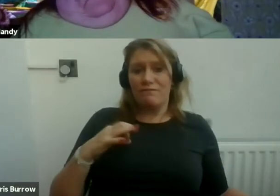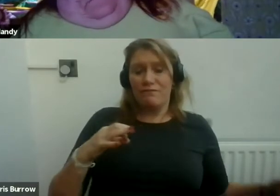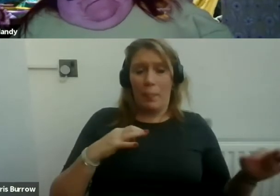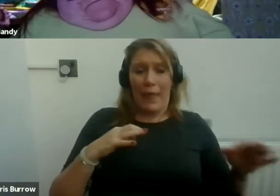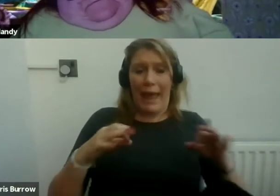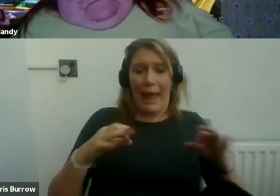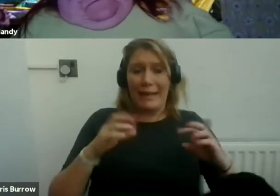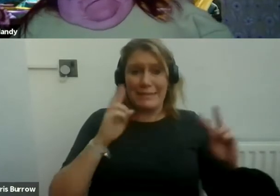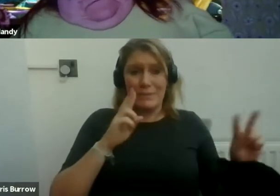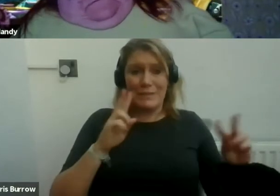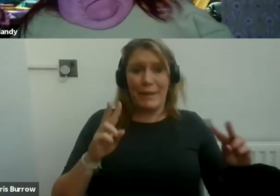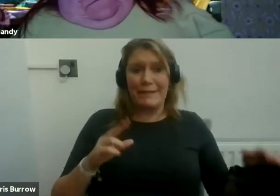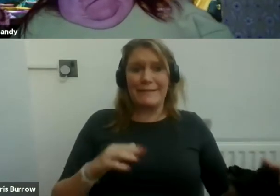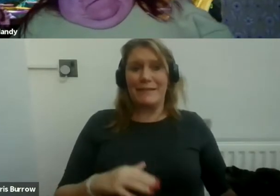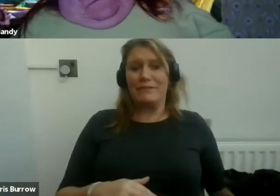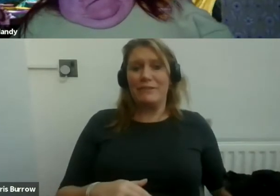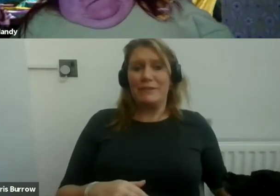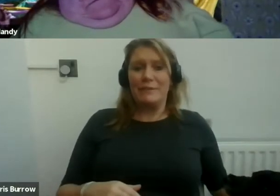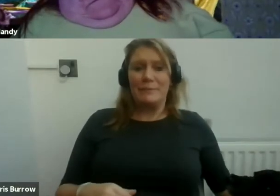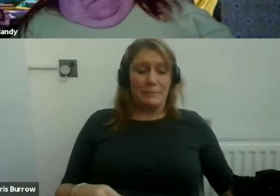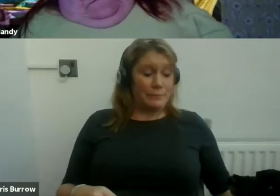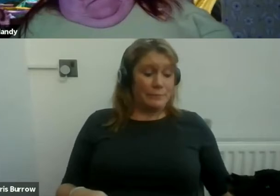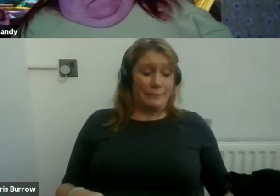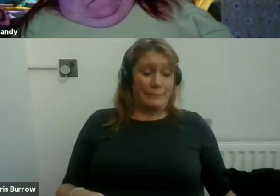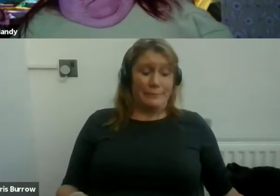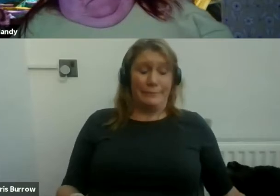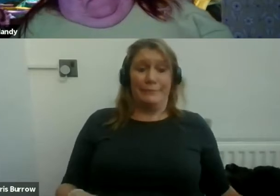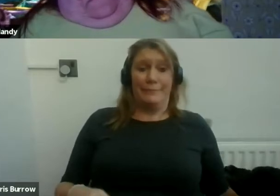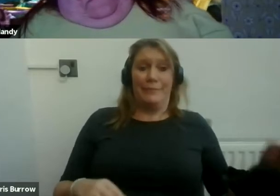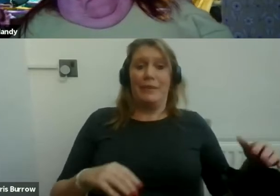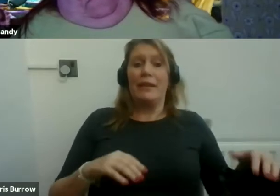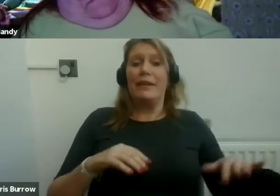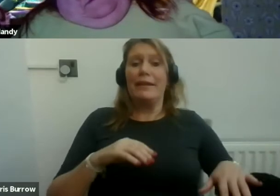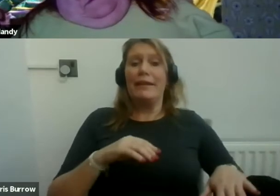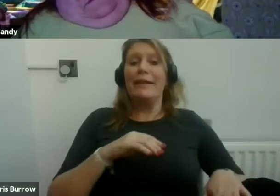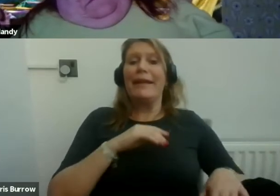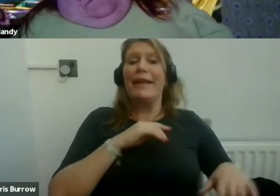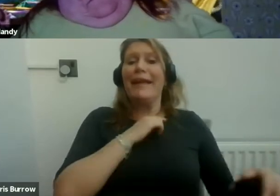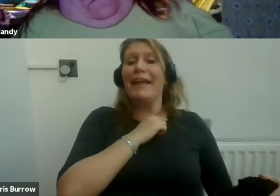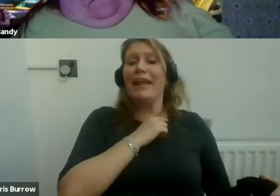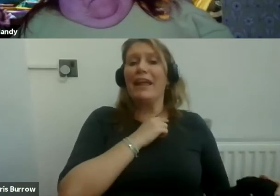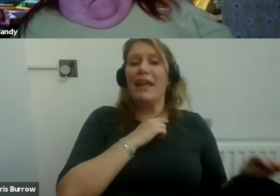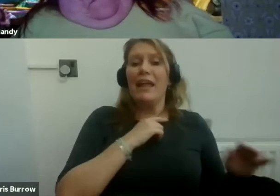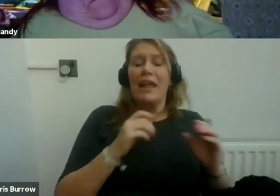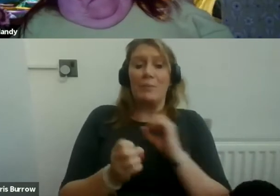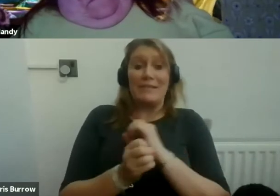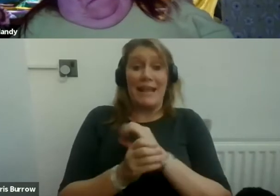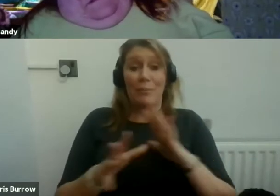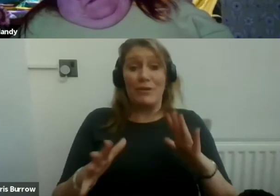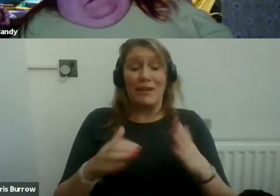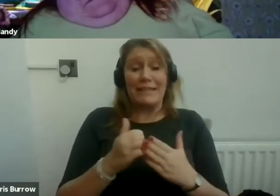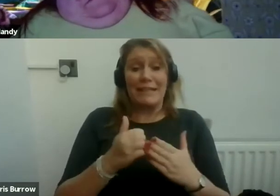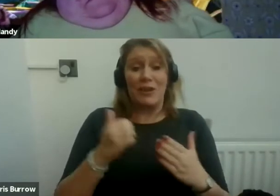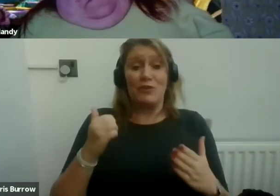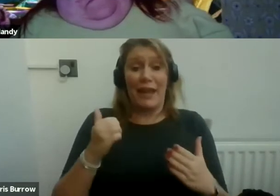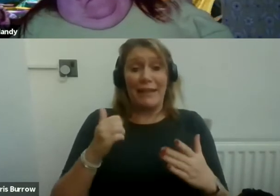was in some ways liberating and great to be able to continue to make work. But